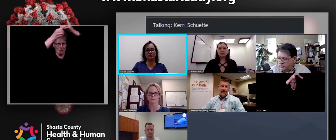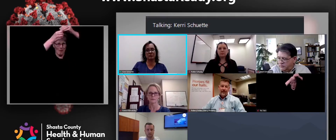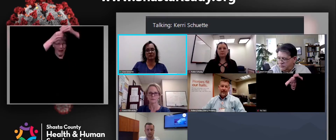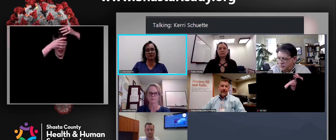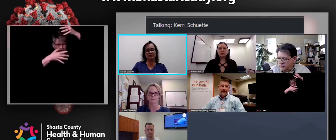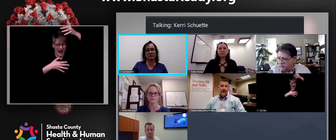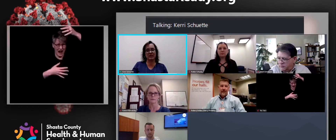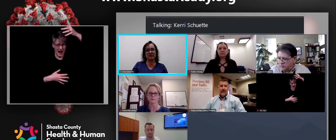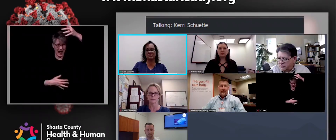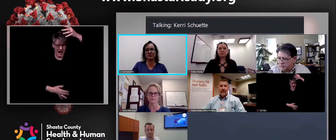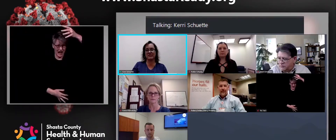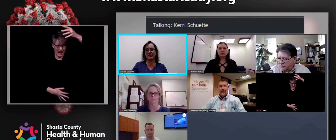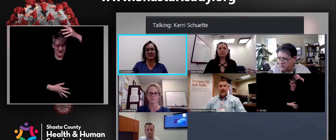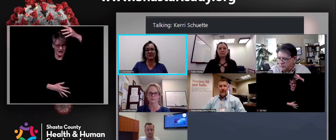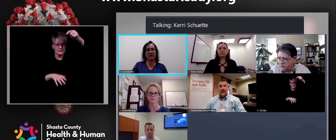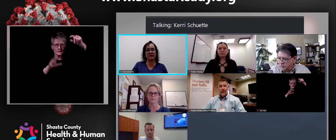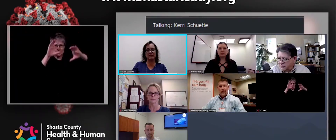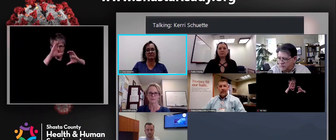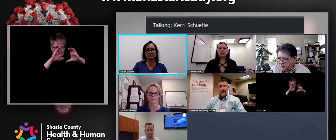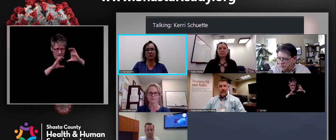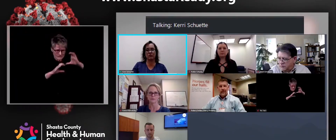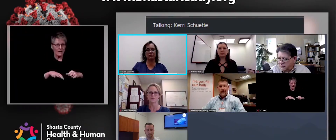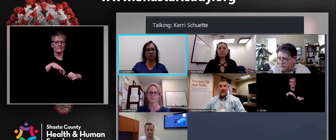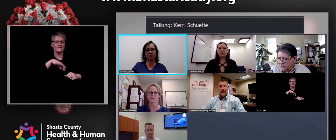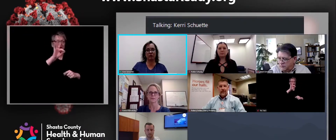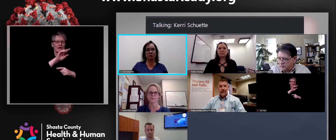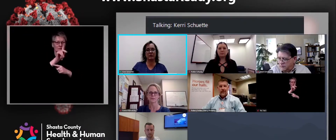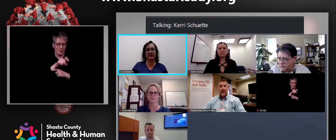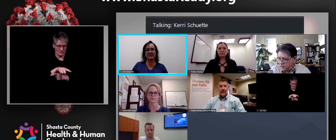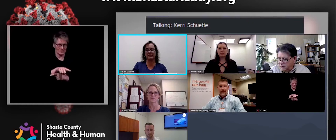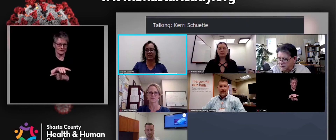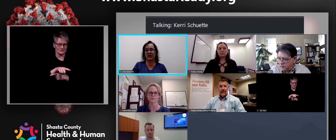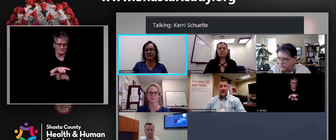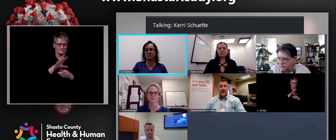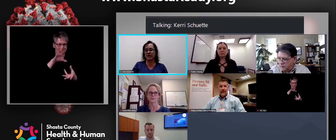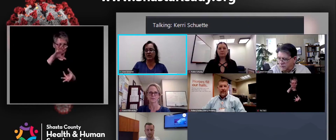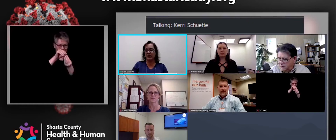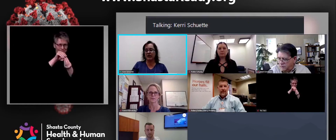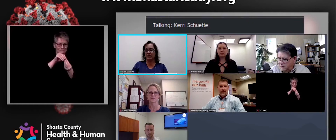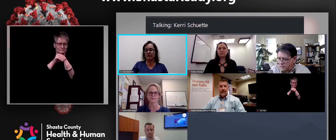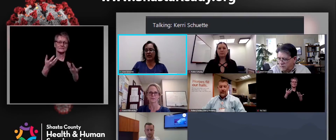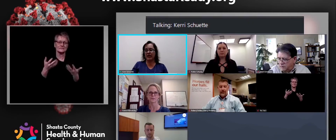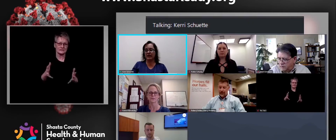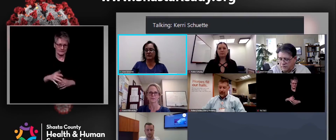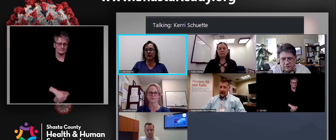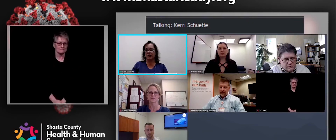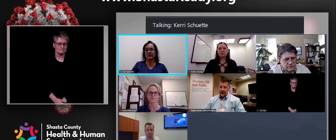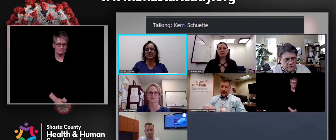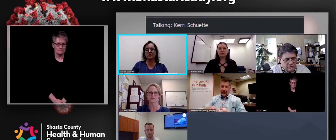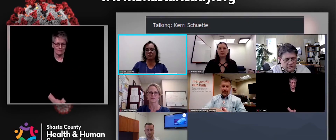board of supervisors meeting to state their opinion for three minutes at a time and this